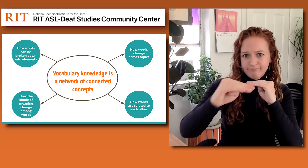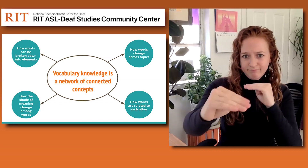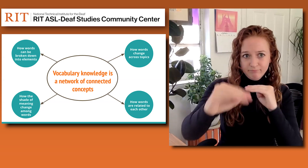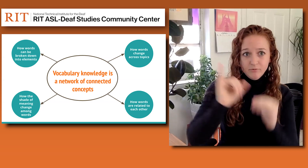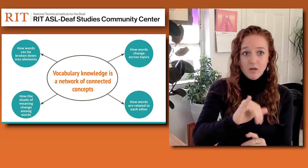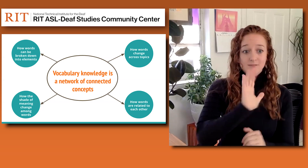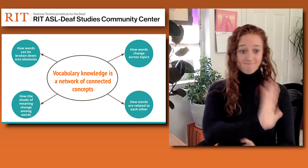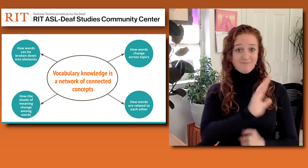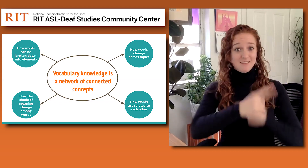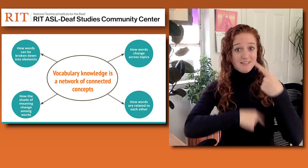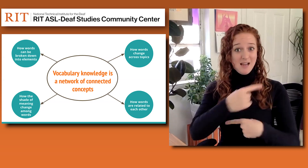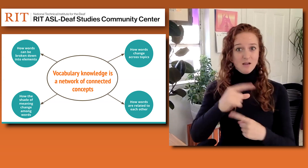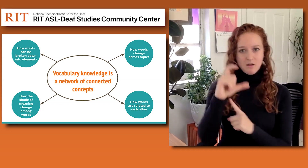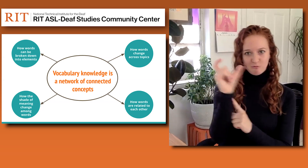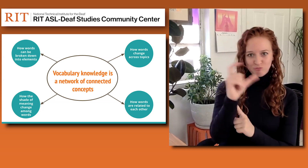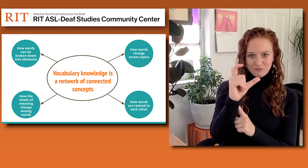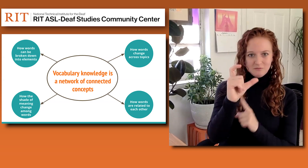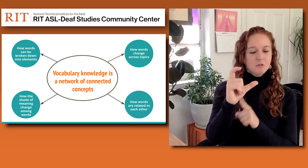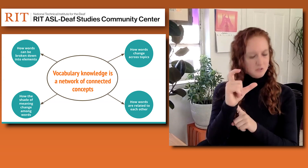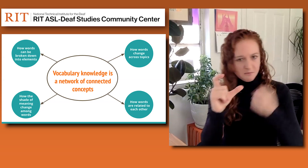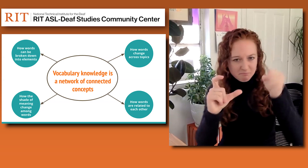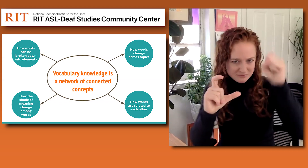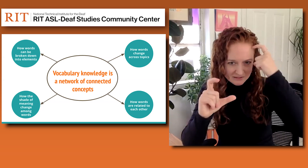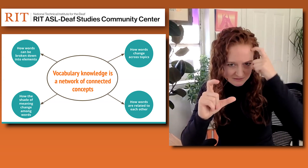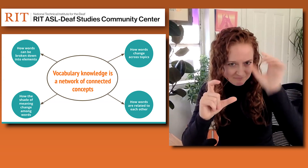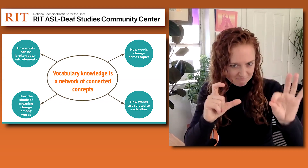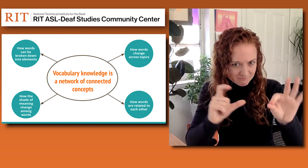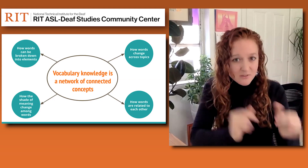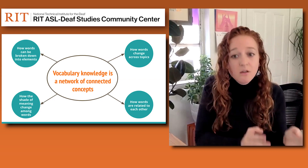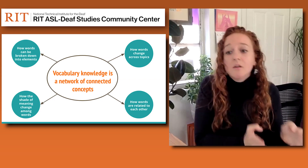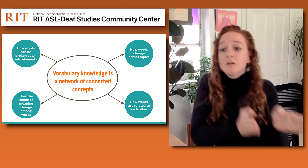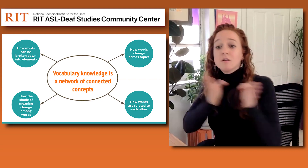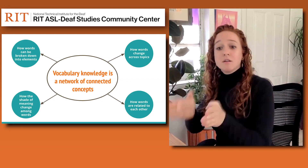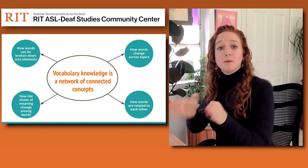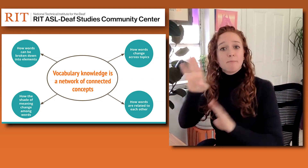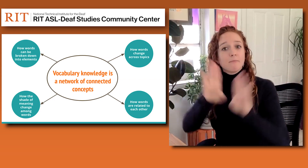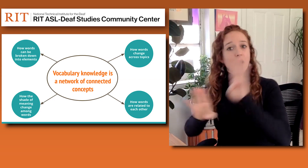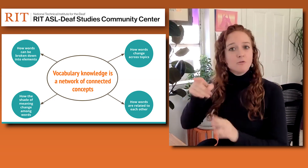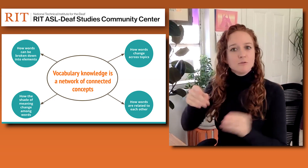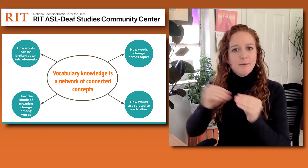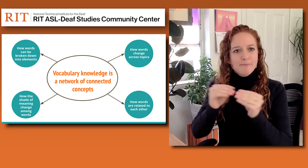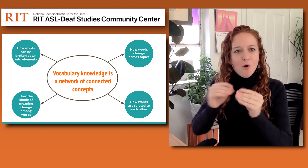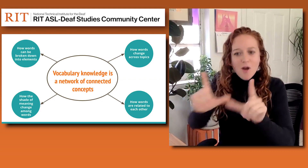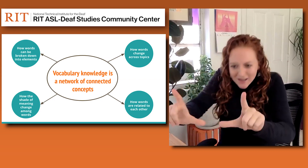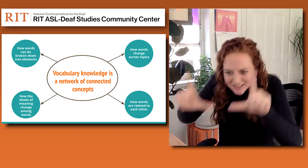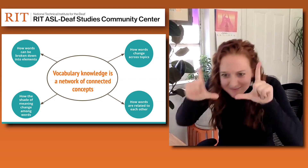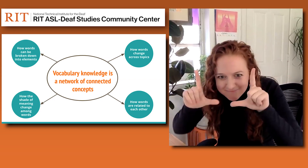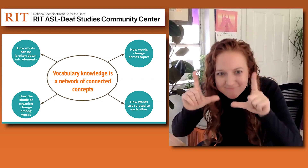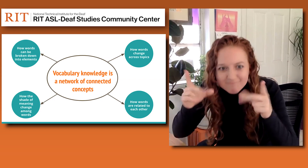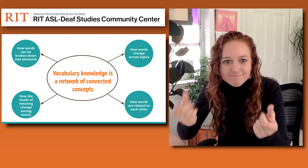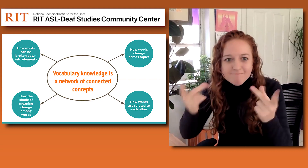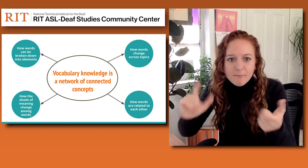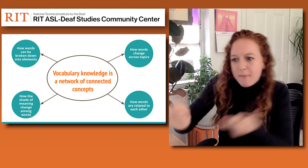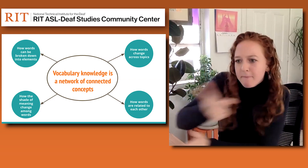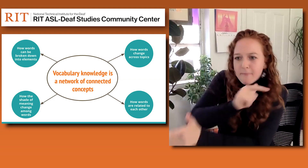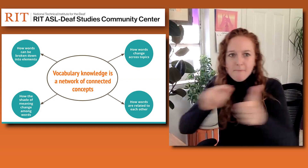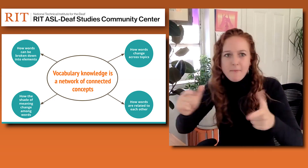It is in constant motion. And we can sign this, and that makes sense. But in biology, we're up close